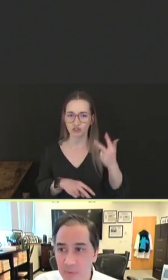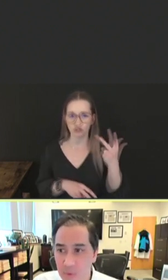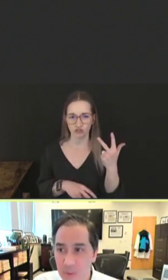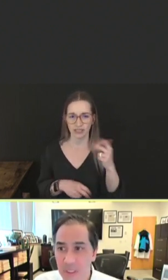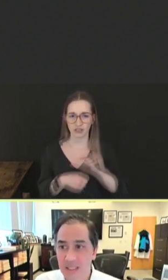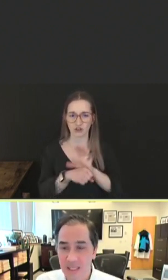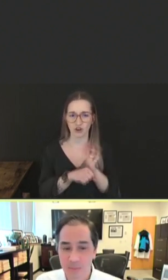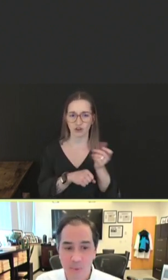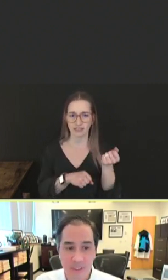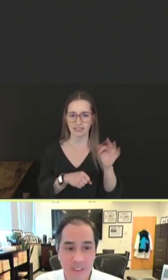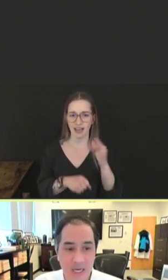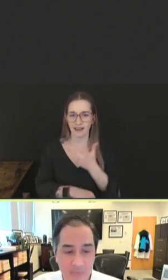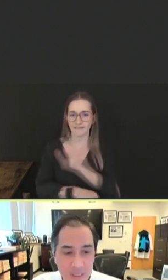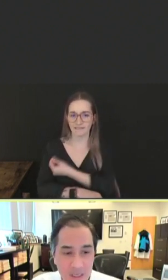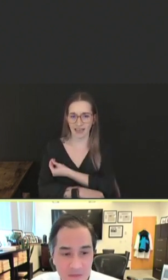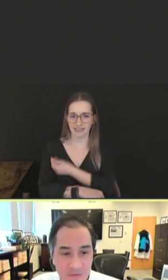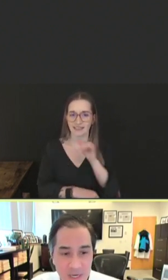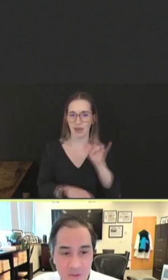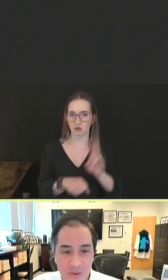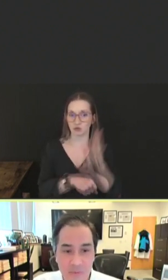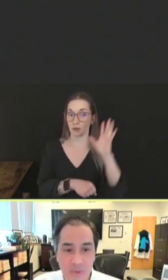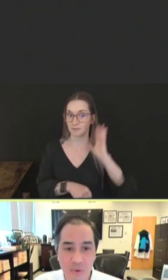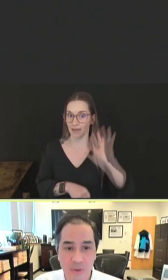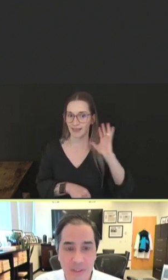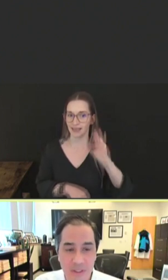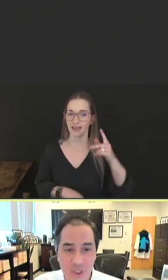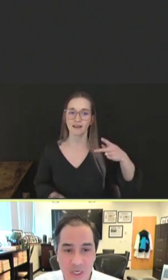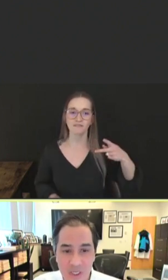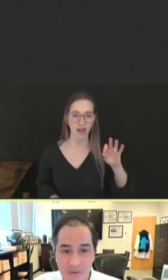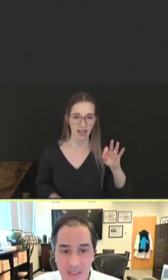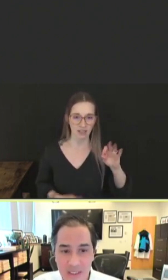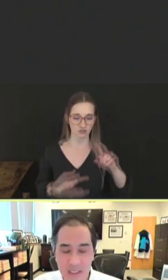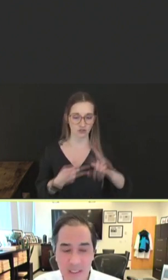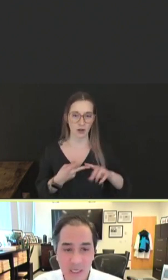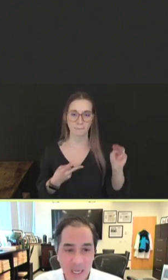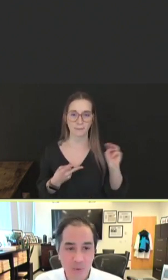were being utilized at that point in time -- the Pfizer, the Moderna, and the J&J vaccine -- and